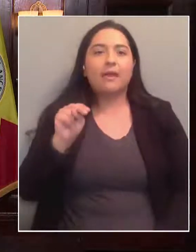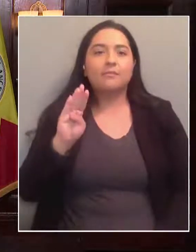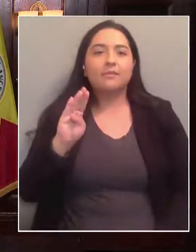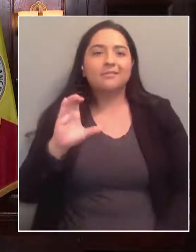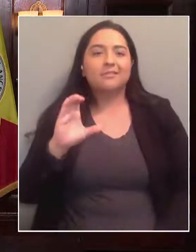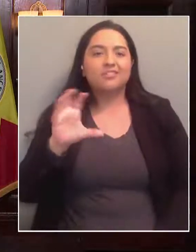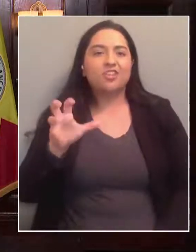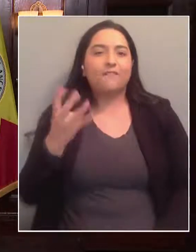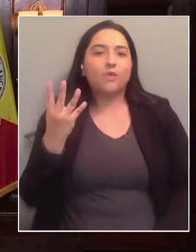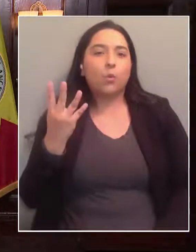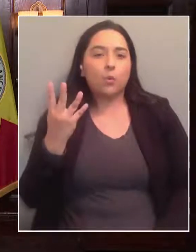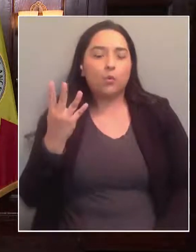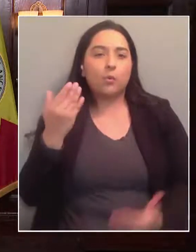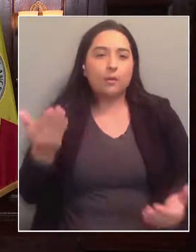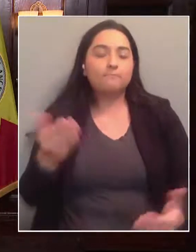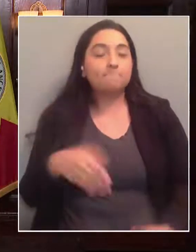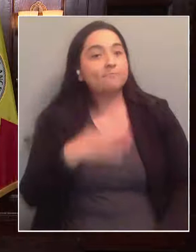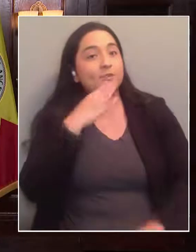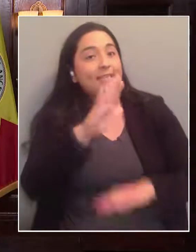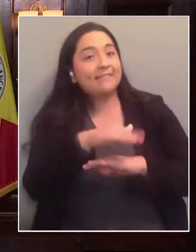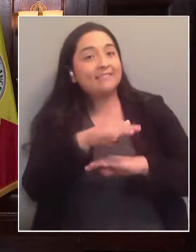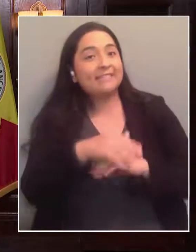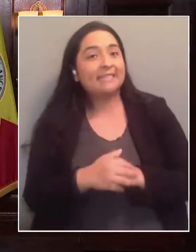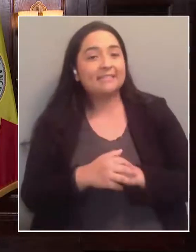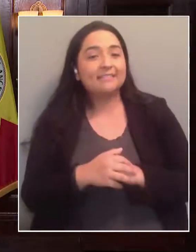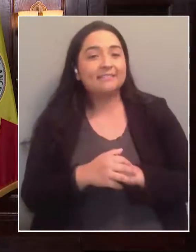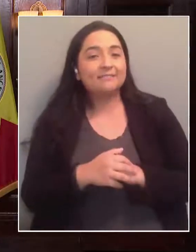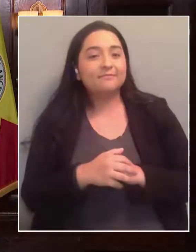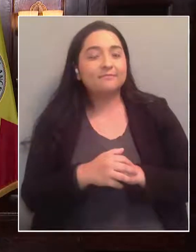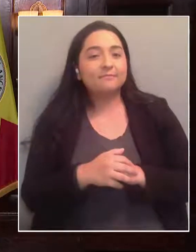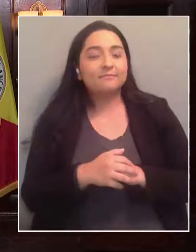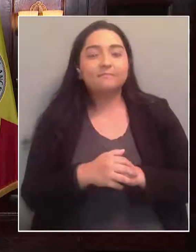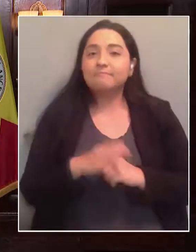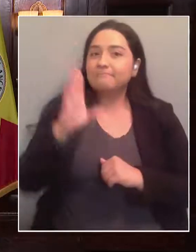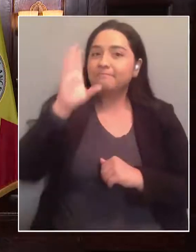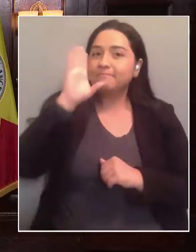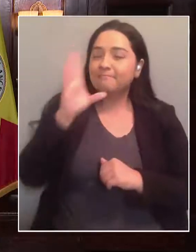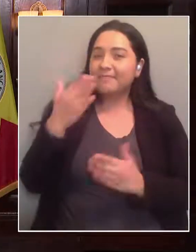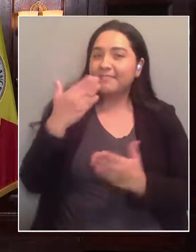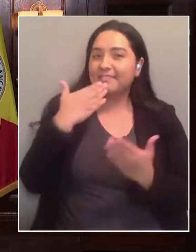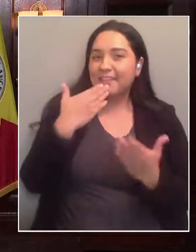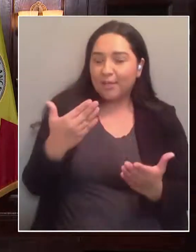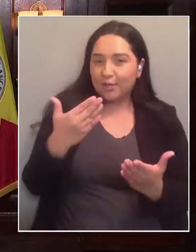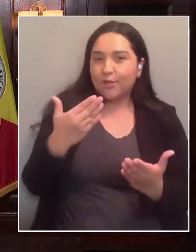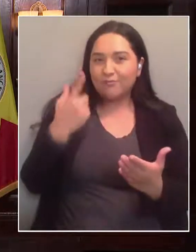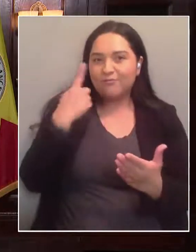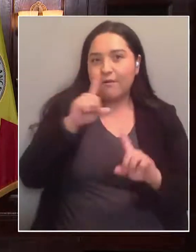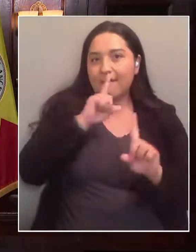Mayor Garcetti: GOOD EVENING. HIS MAYOR, THANK YOU FOR TAKING OUR QUESTIONS I HAVE A FEW.